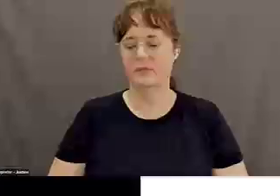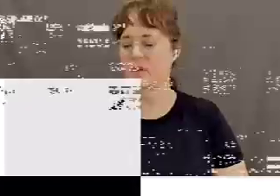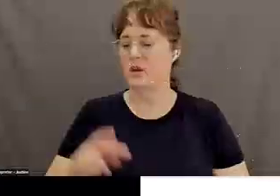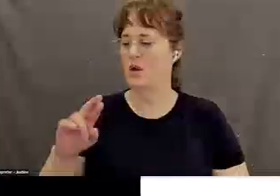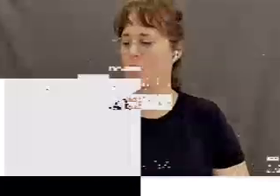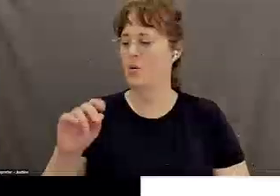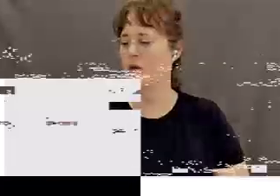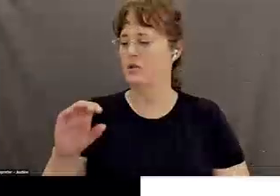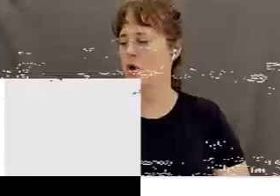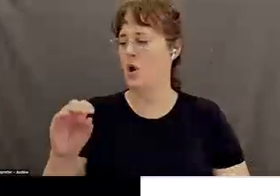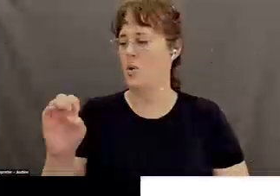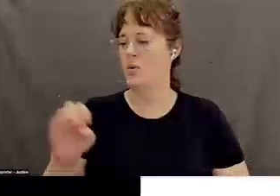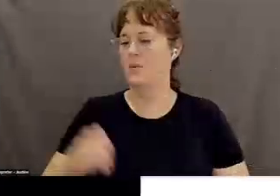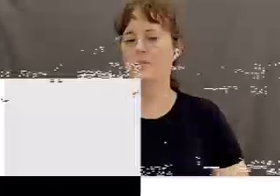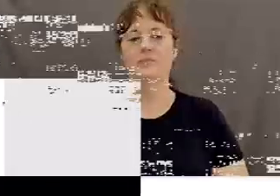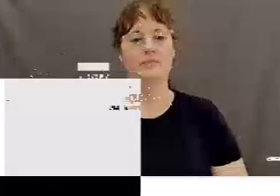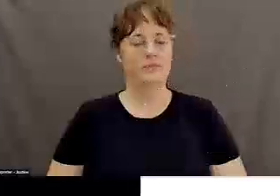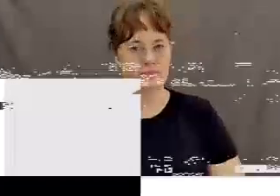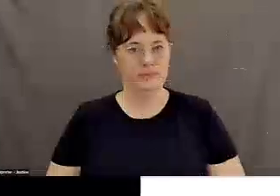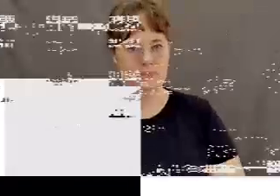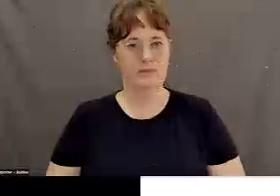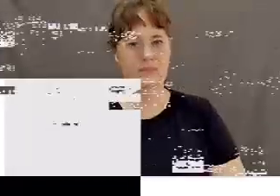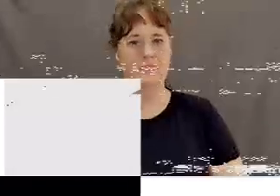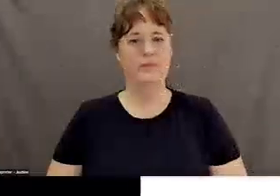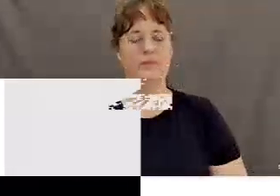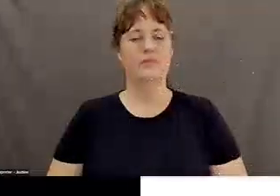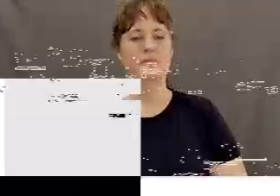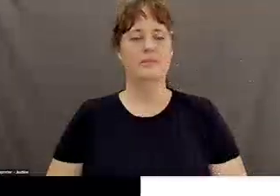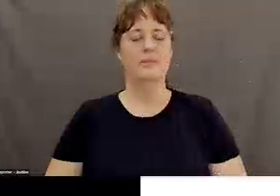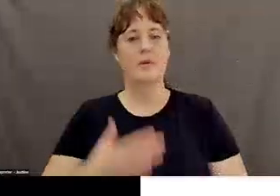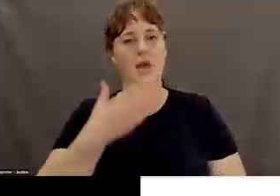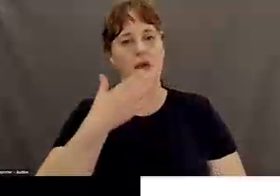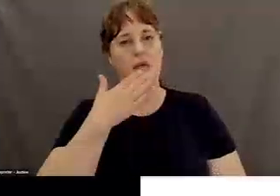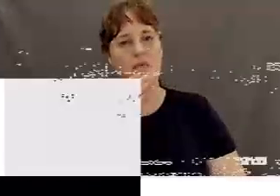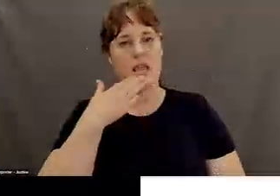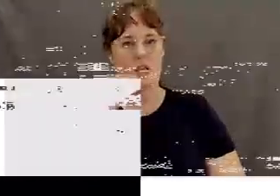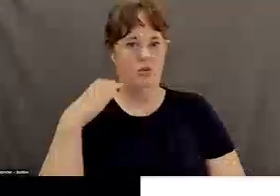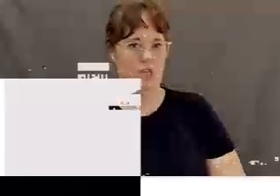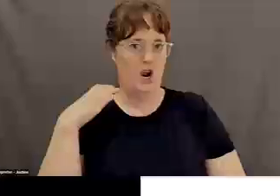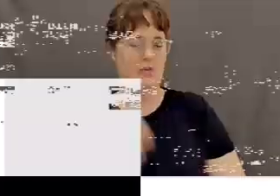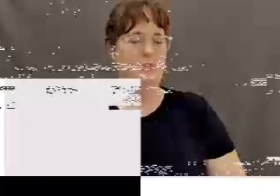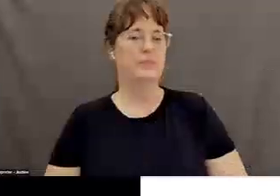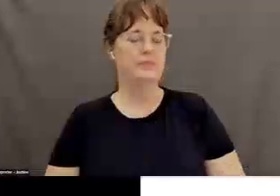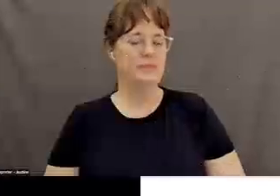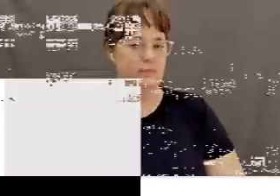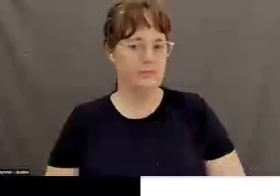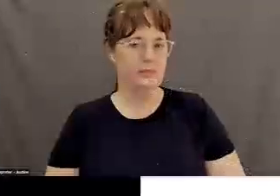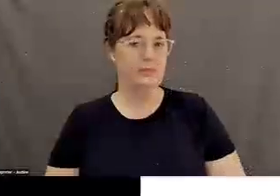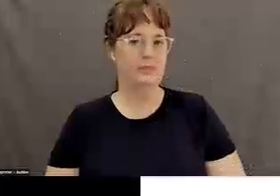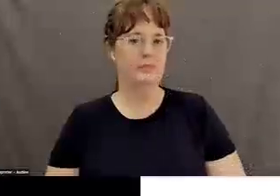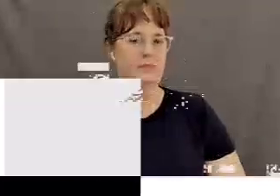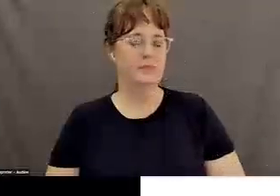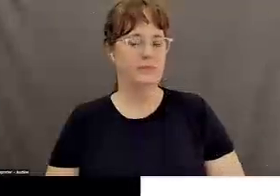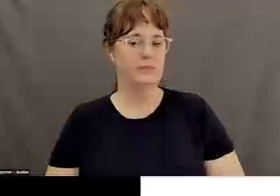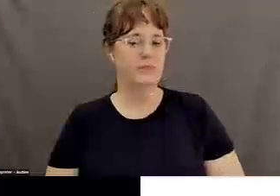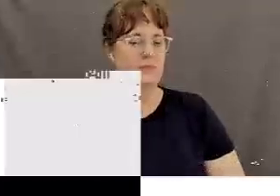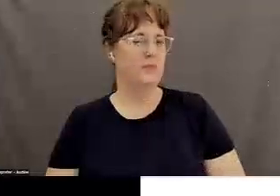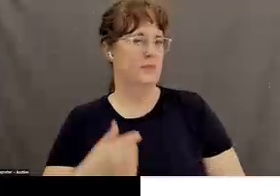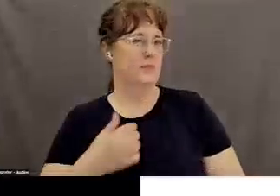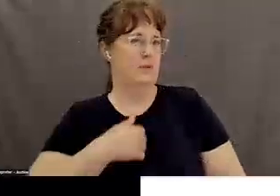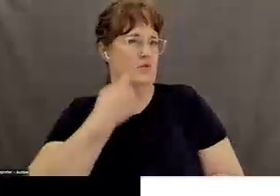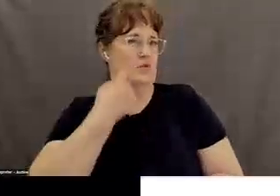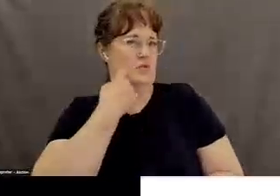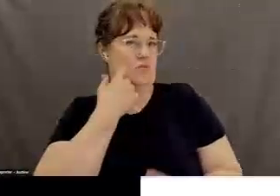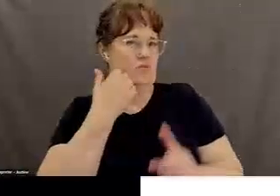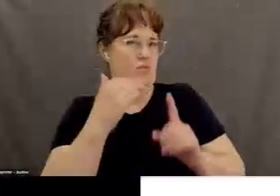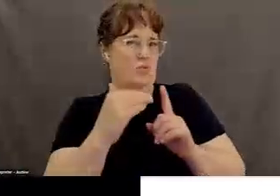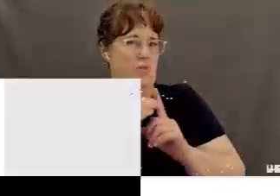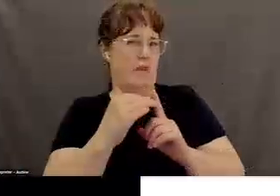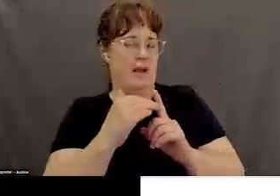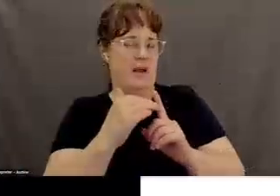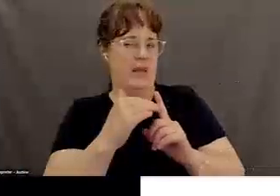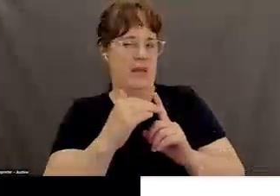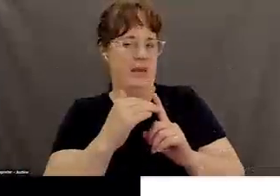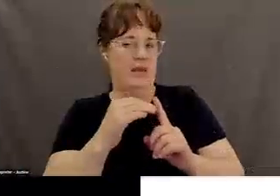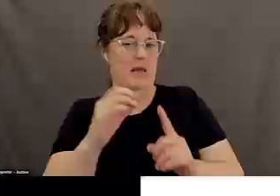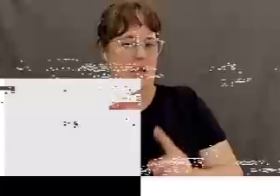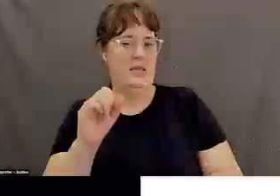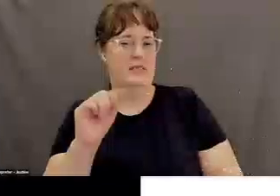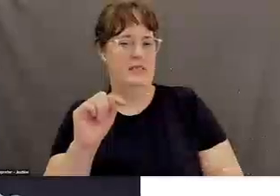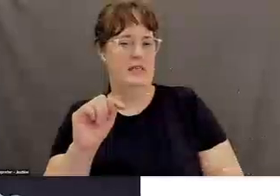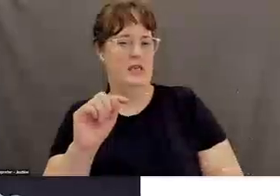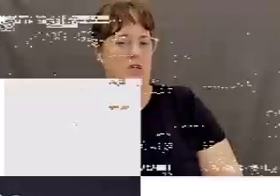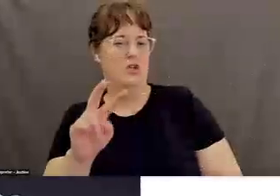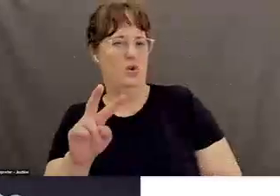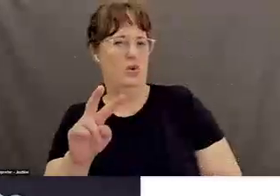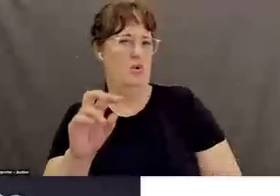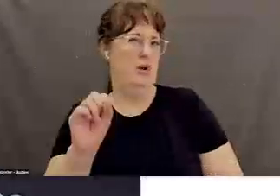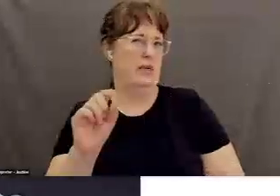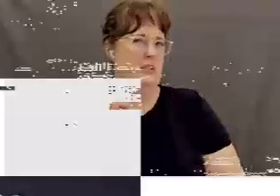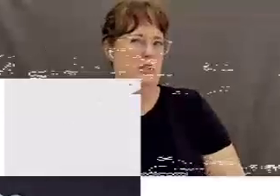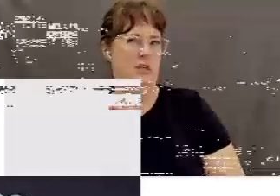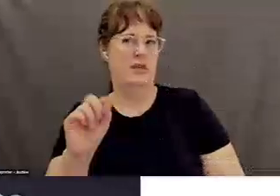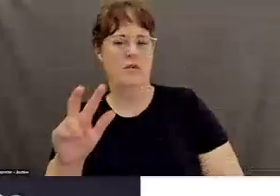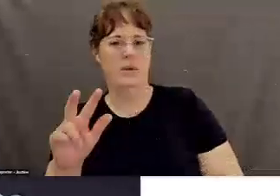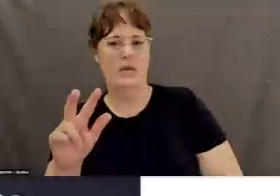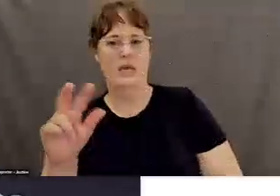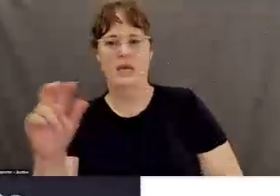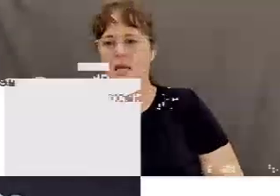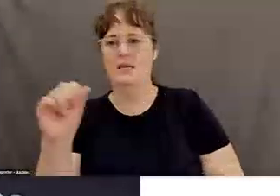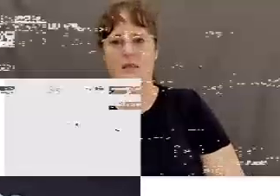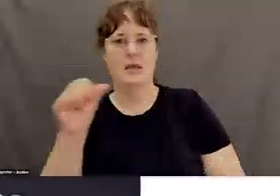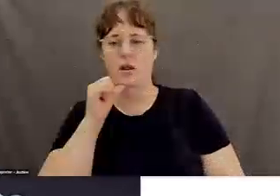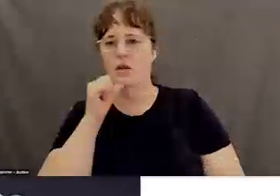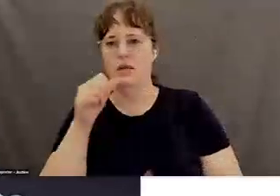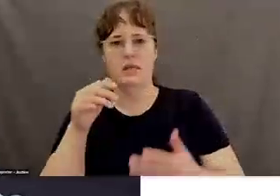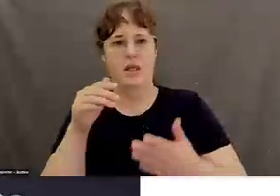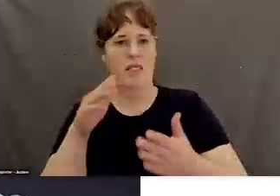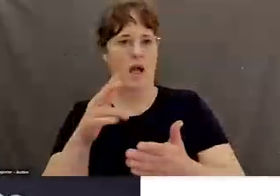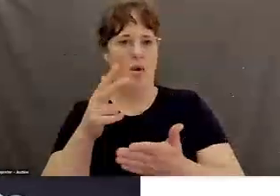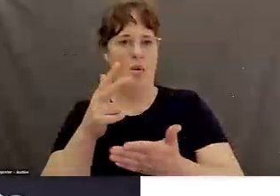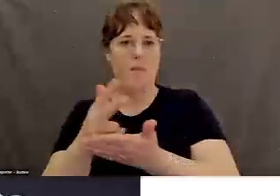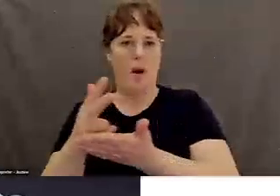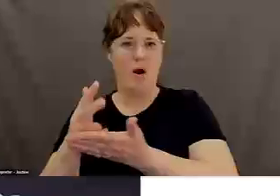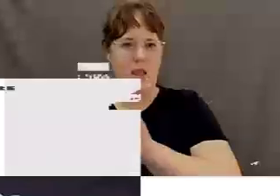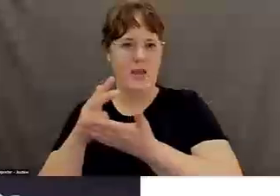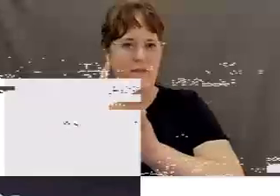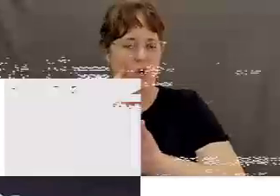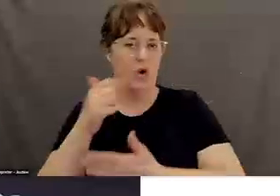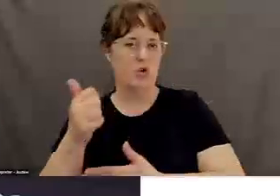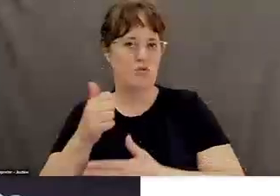Boardroom: Thank you, Chair. I was just, reminded that there… I believe it was at ST3 or ST2, but that, Seattle does not allow parking at transit stations. So…